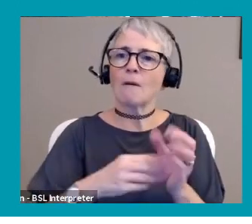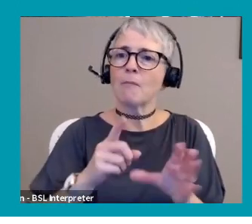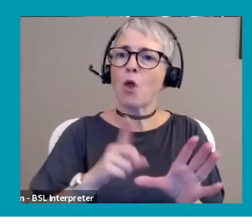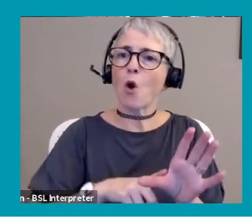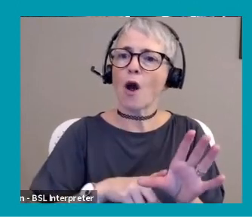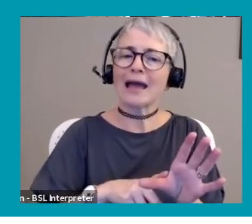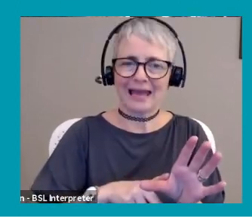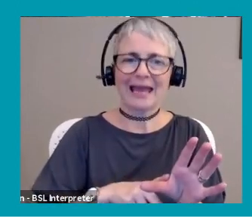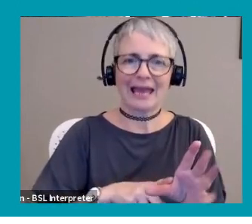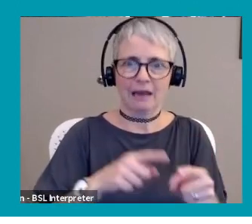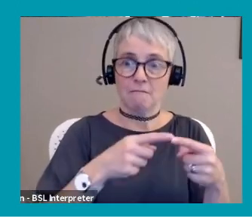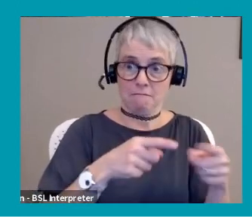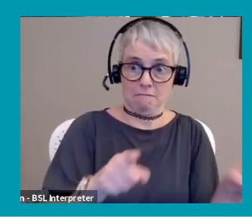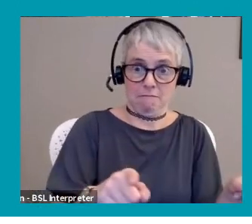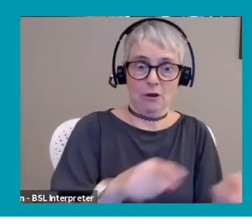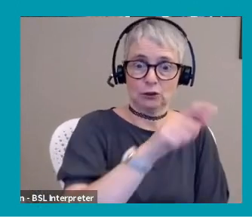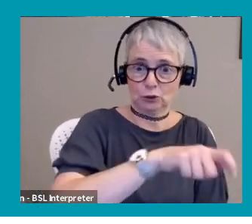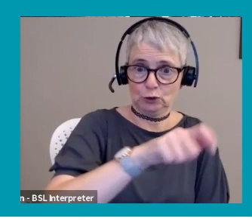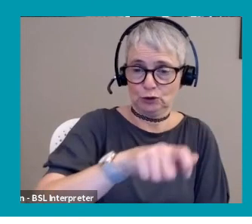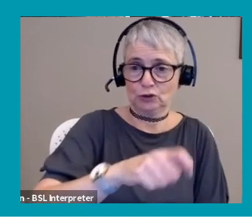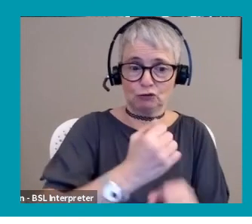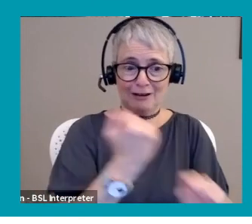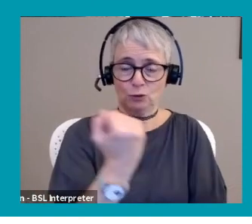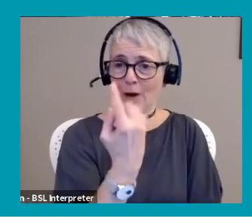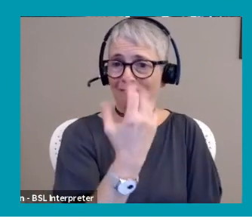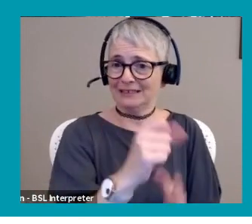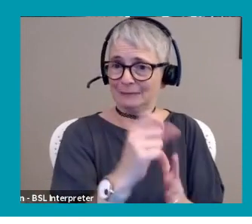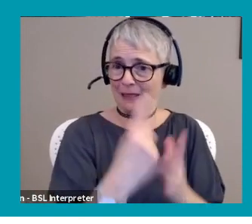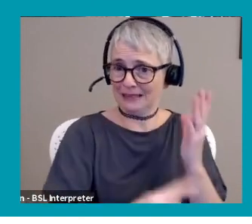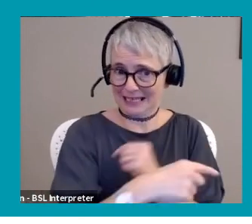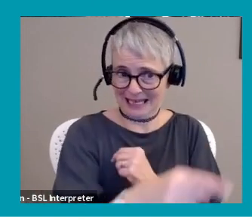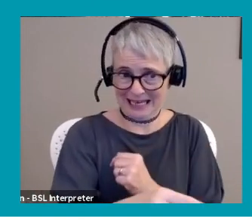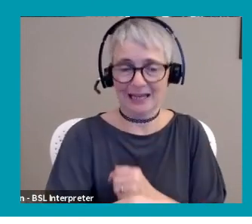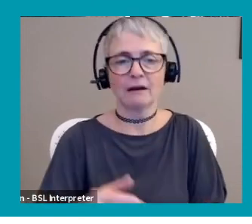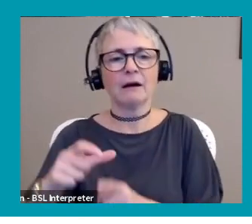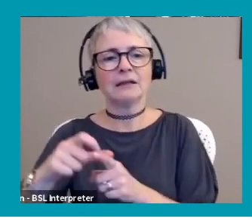There's disability action in Northern Ireland. And it is an Employment and Training service